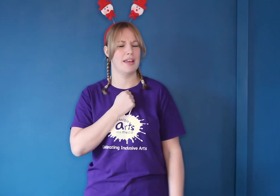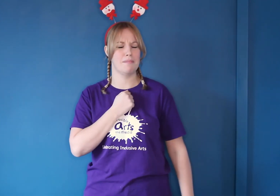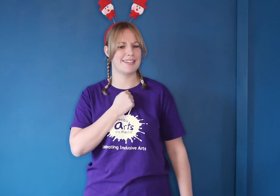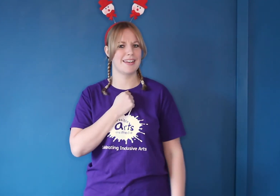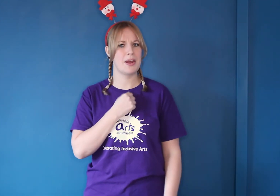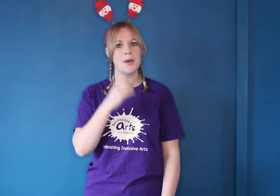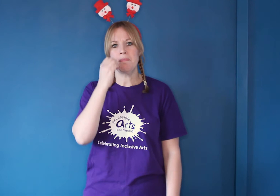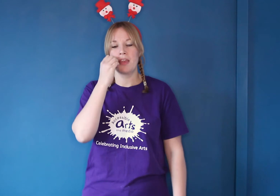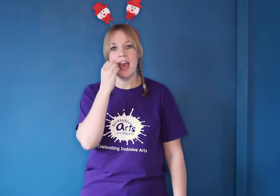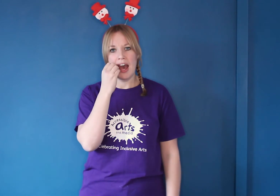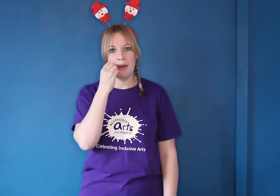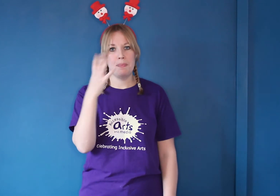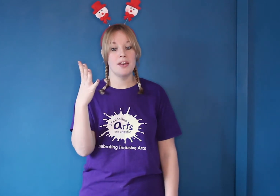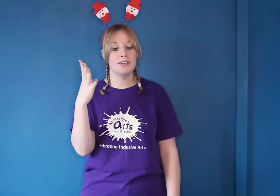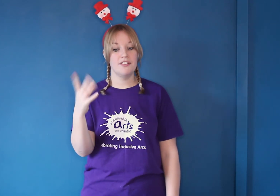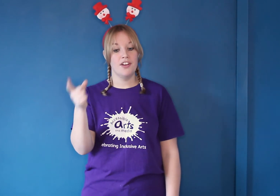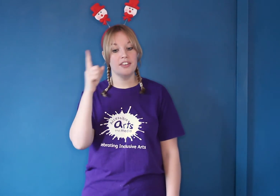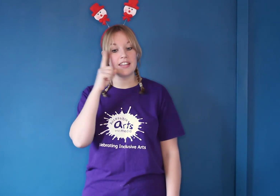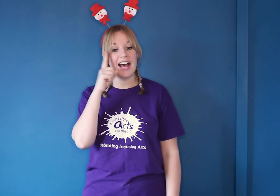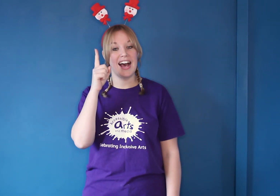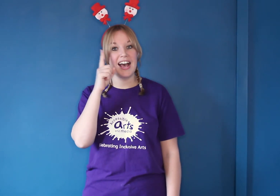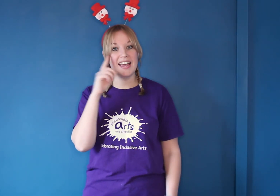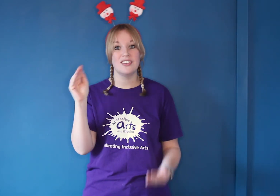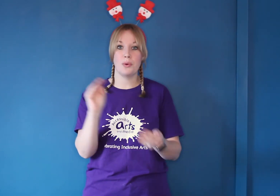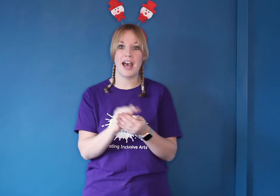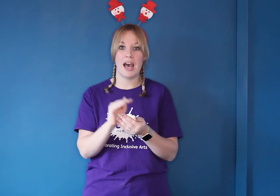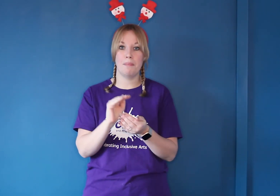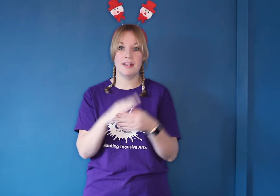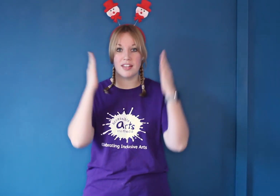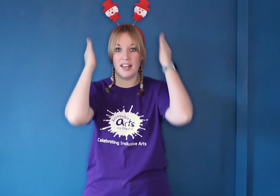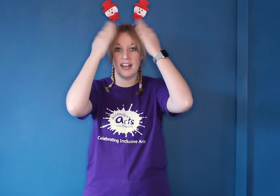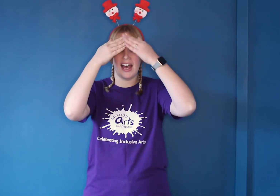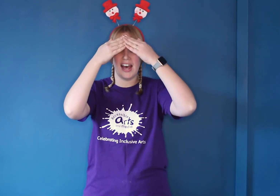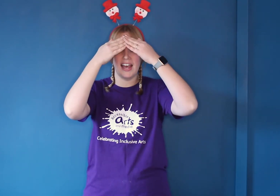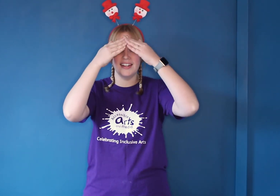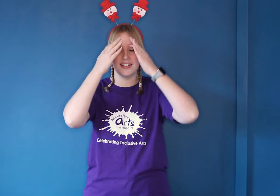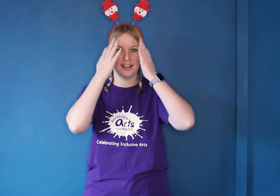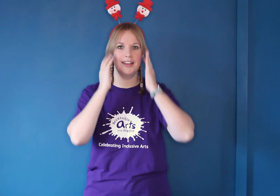Oo lovely. My turn. A beautiful sight, we’re happy tonight.